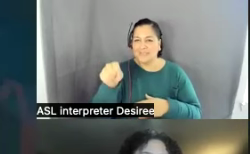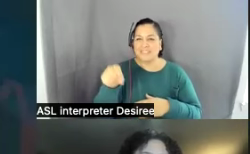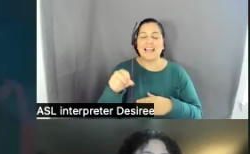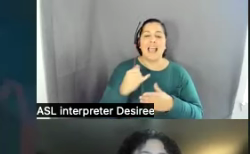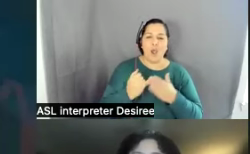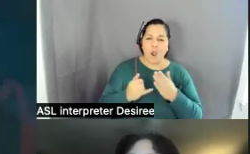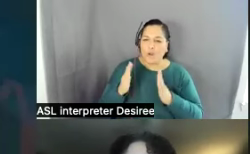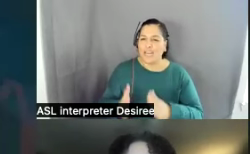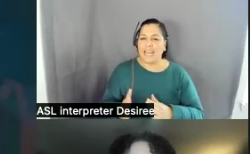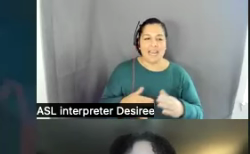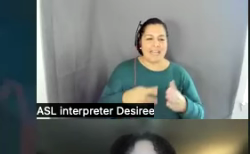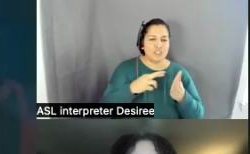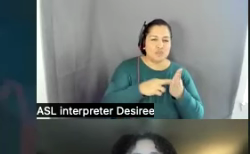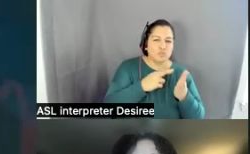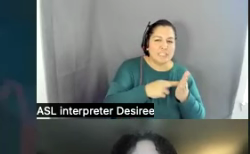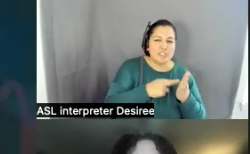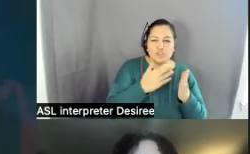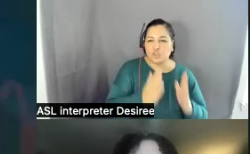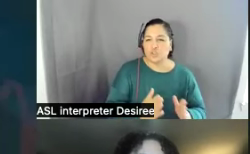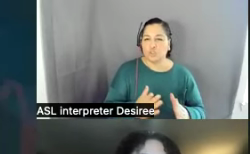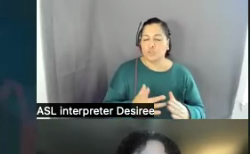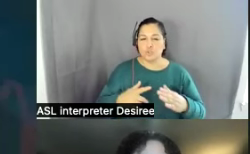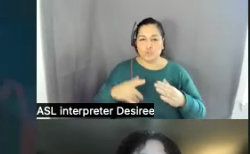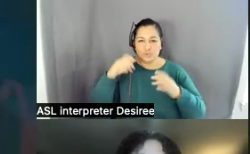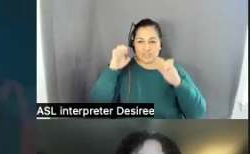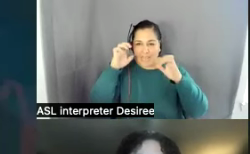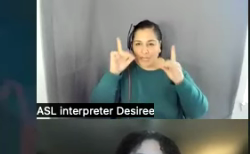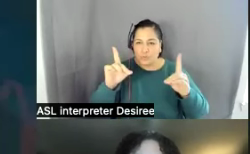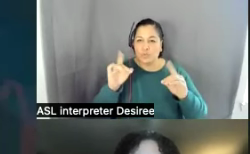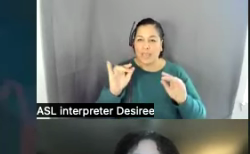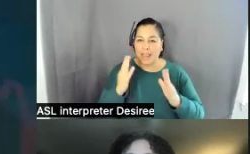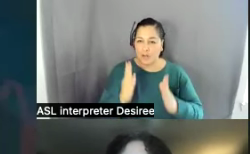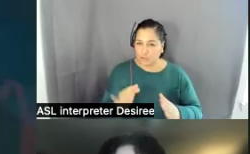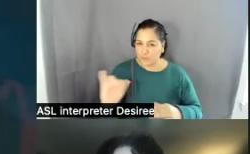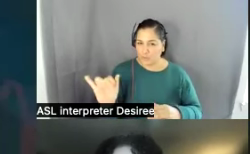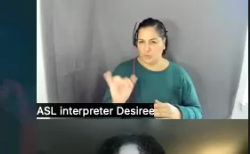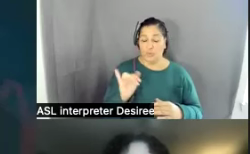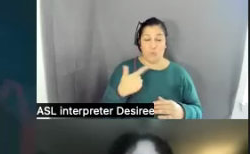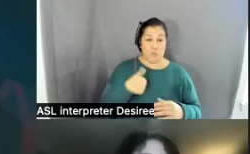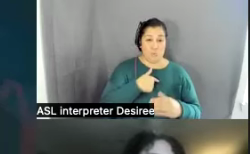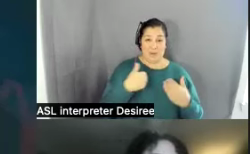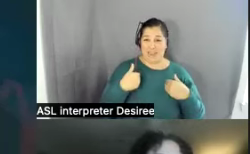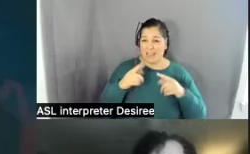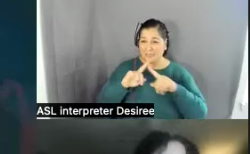and and have bring our, our different, talents to the table. We've got a sociologist in the mix.